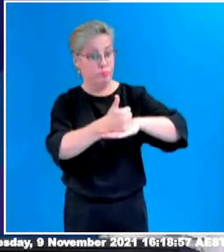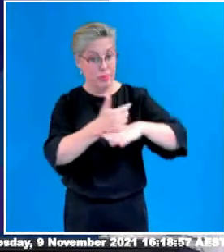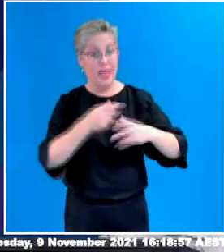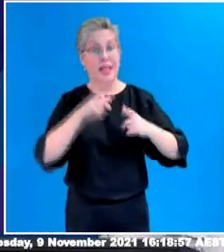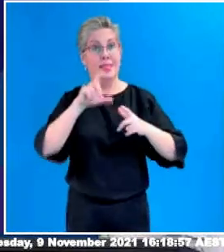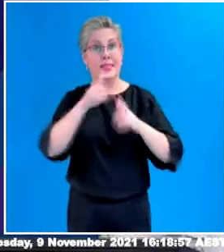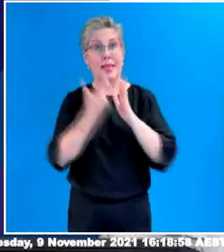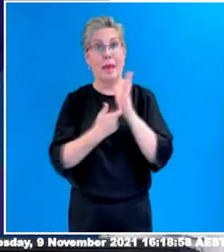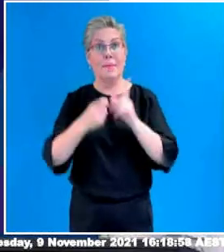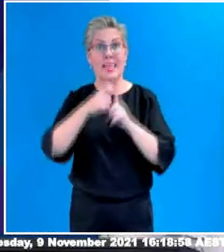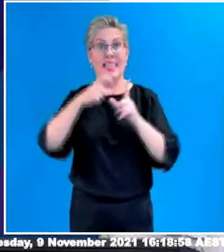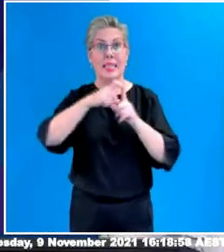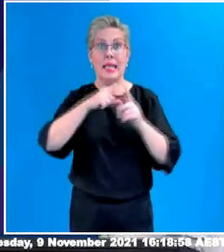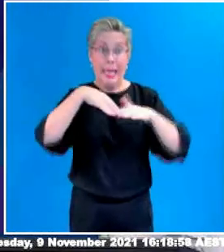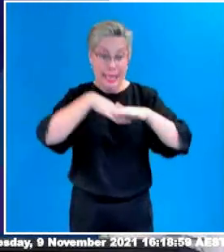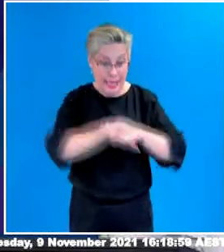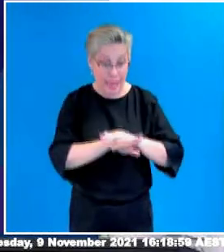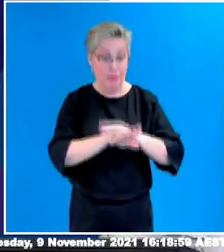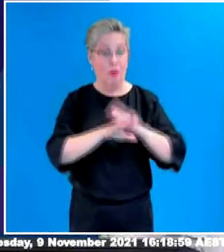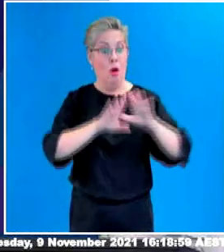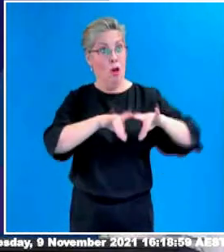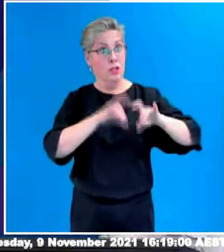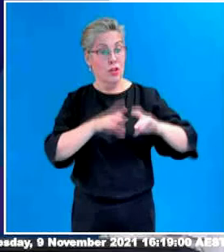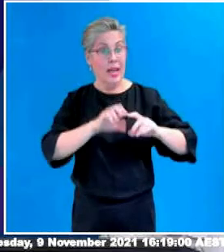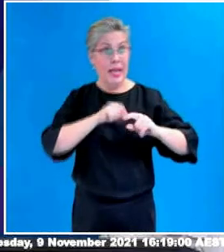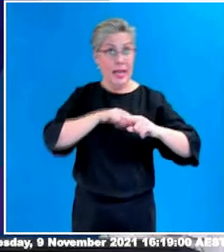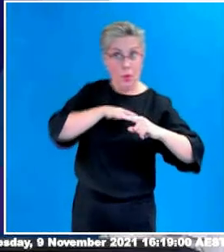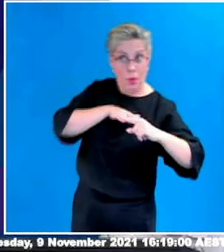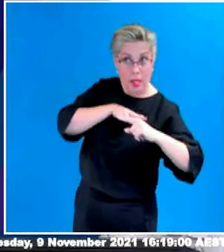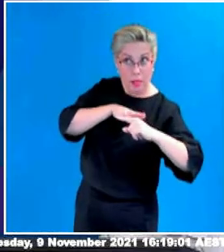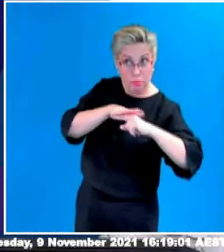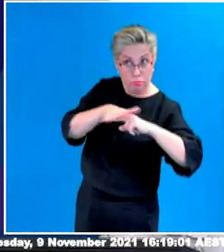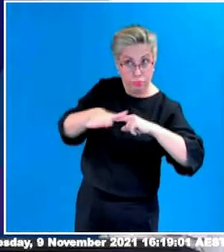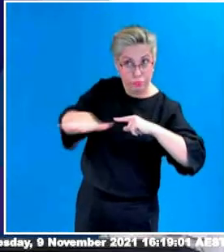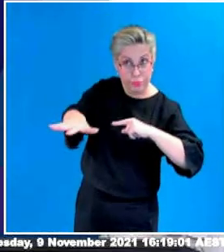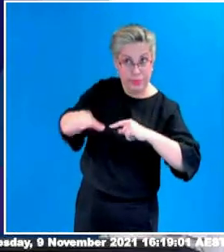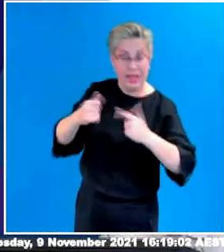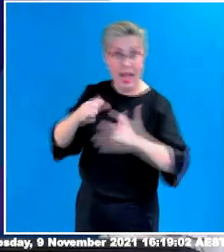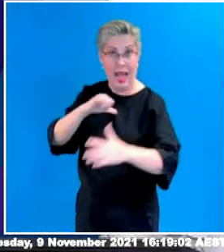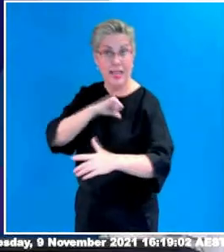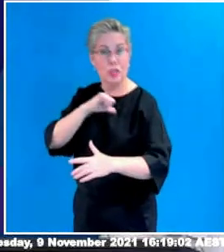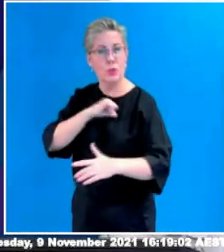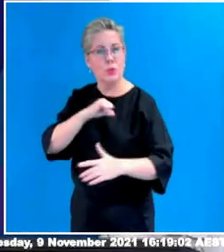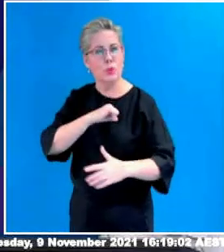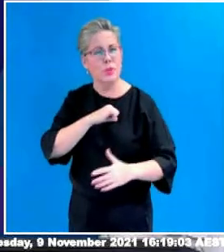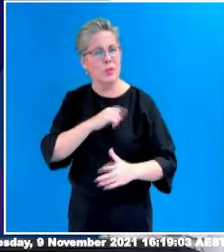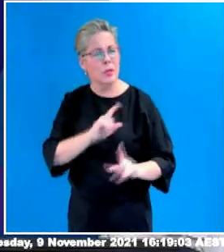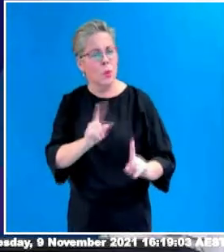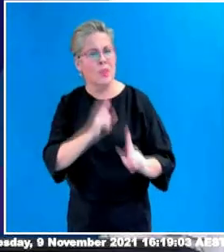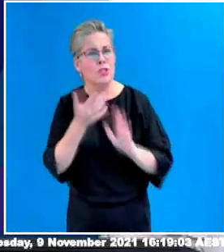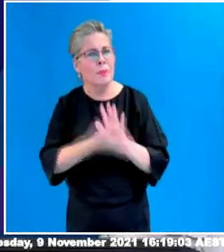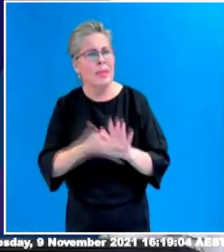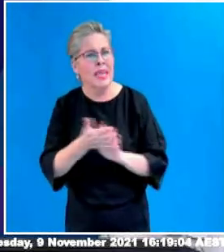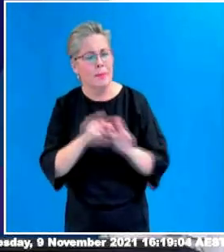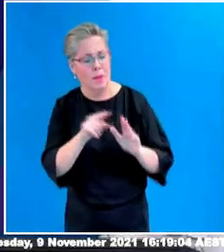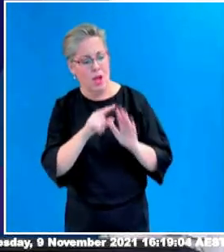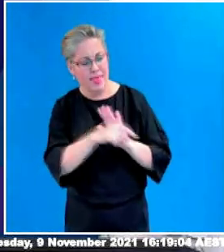particular attitudes in the community, just to give you a bit of context to wanting to understand that paragraph better? Thank you.